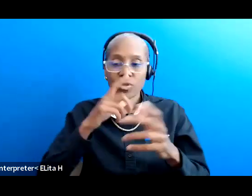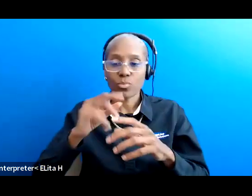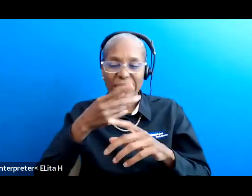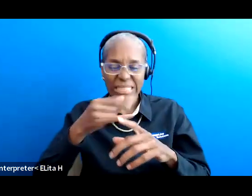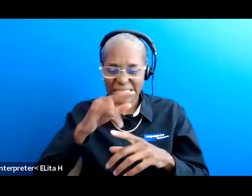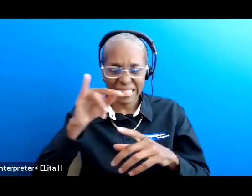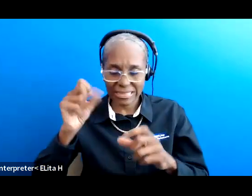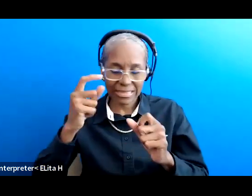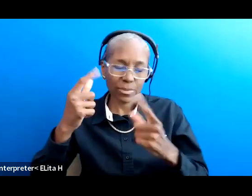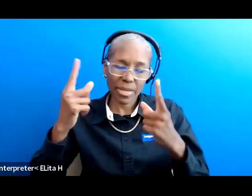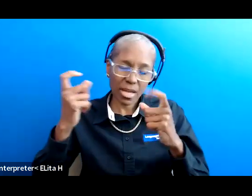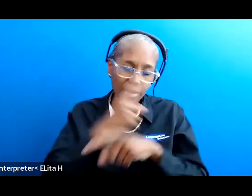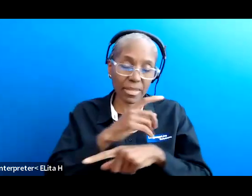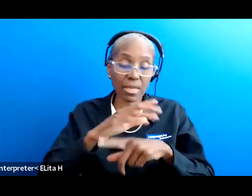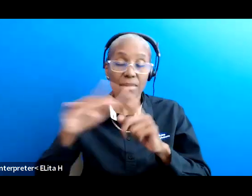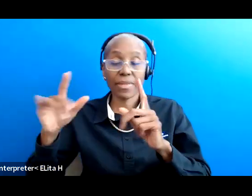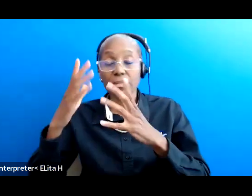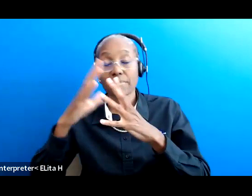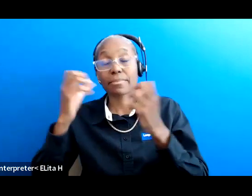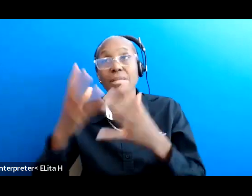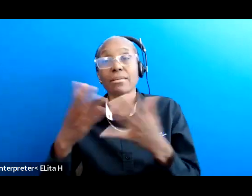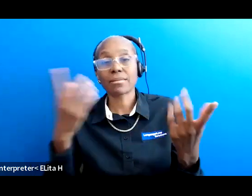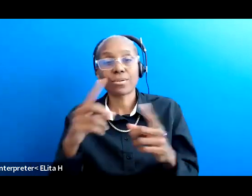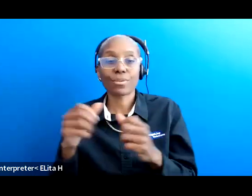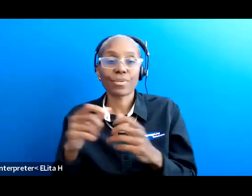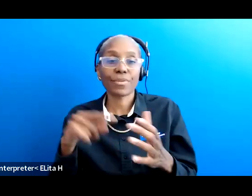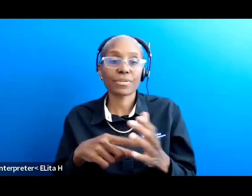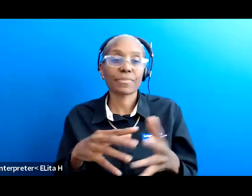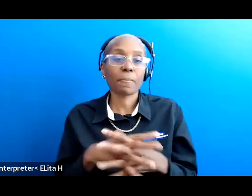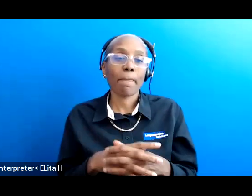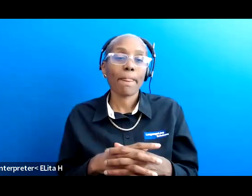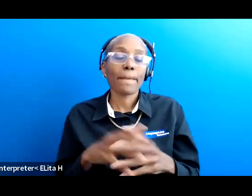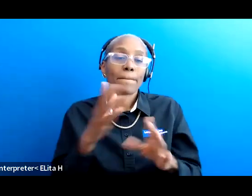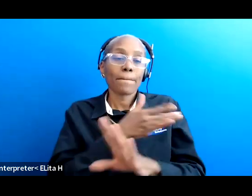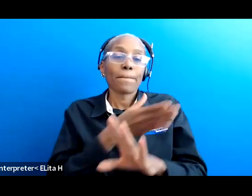So there's just so many things going on with all of this. And at that we are at the top of the hour.